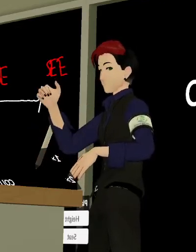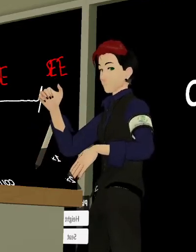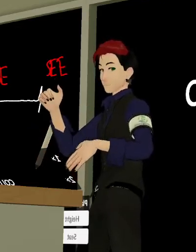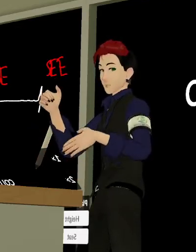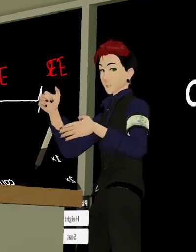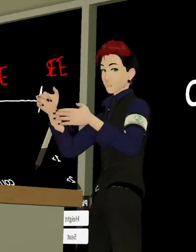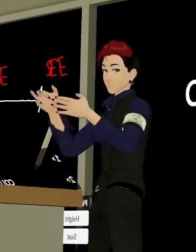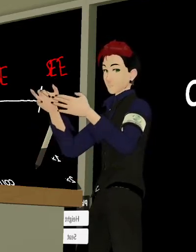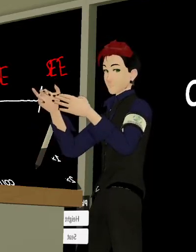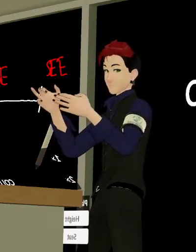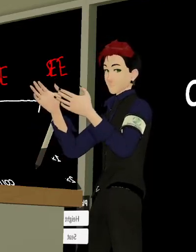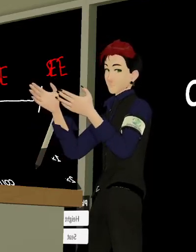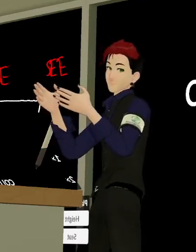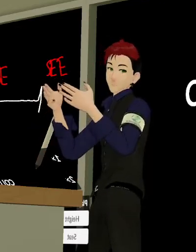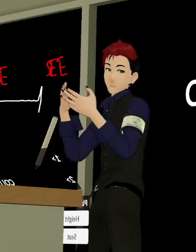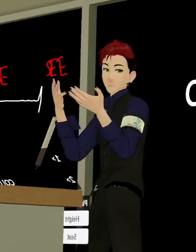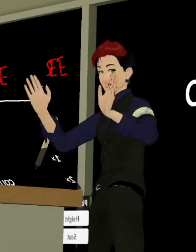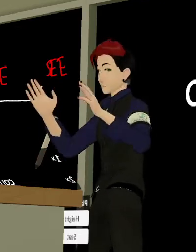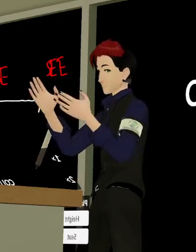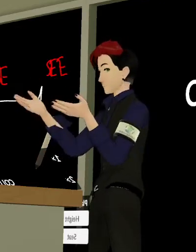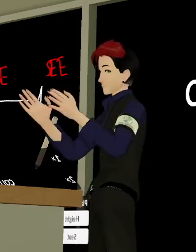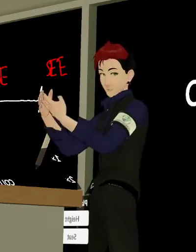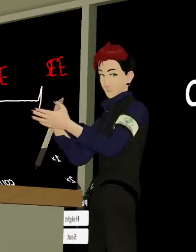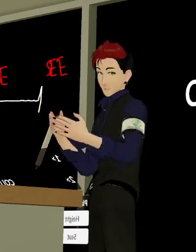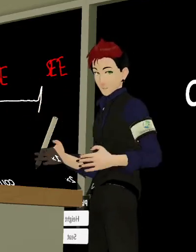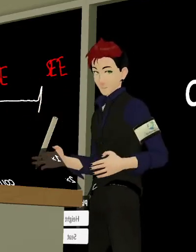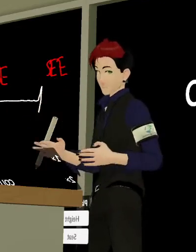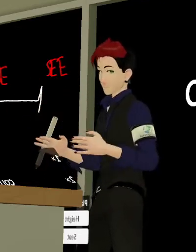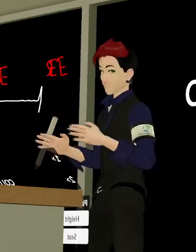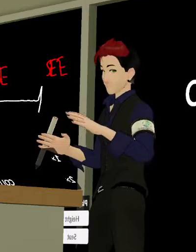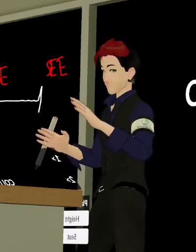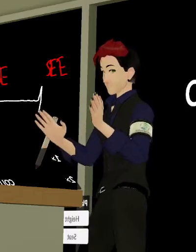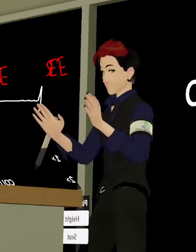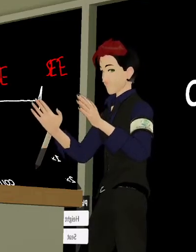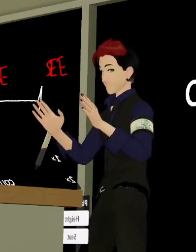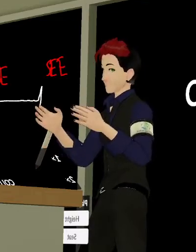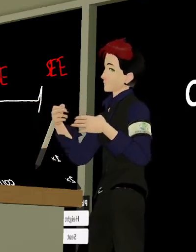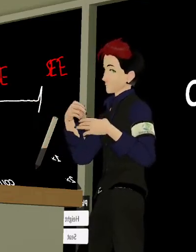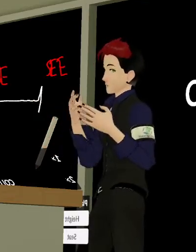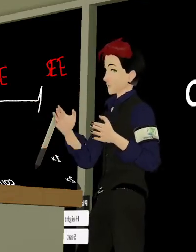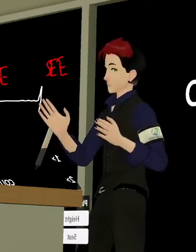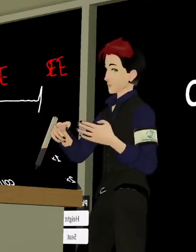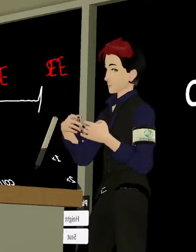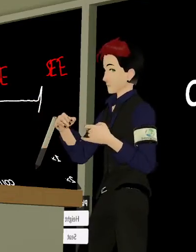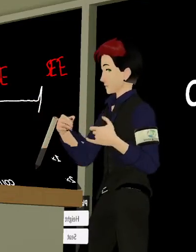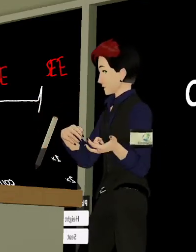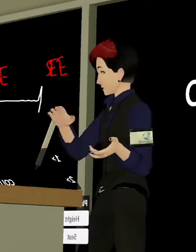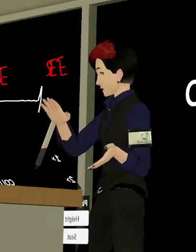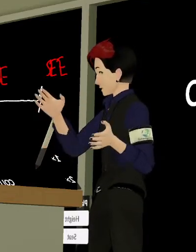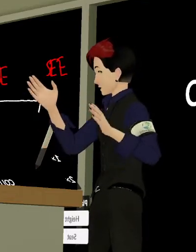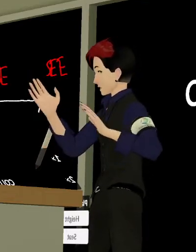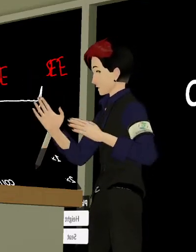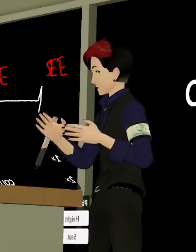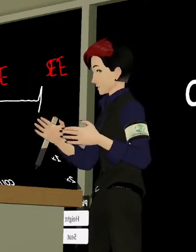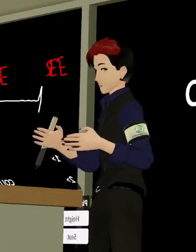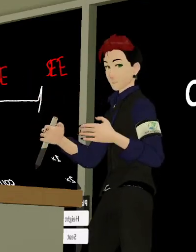it's not it's it's compare anyway I wasn't planning about that so I just kind of like messed up that part of the